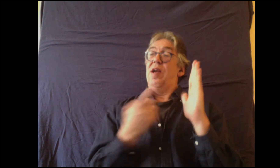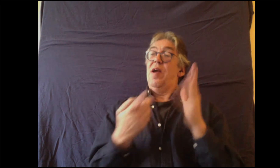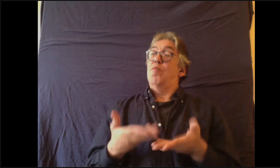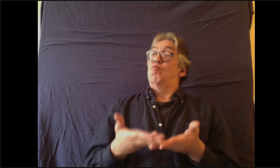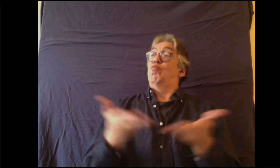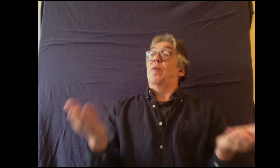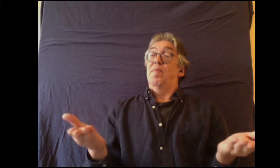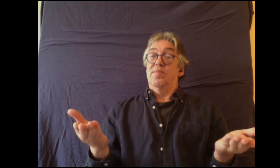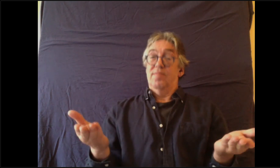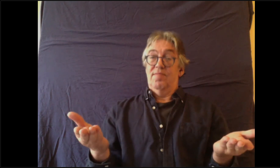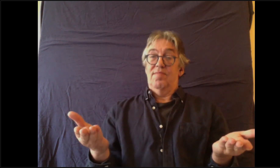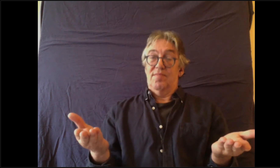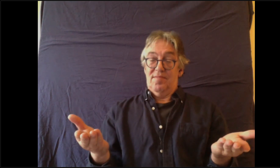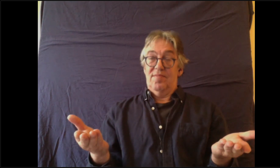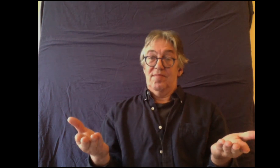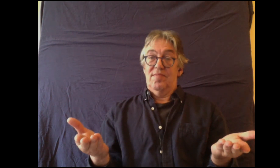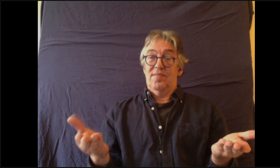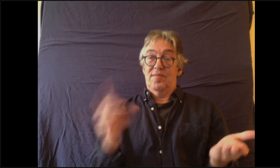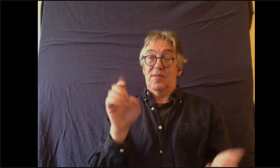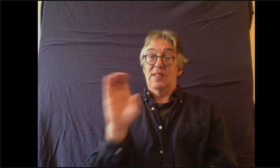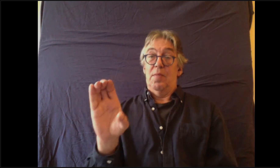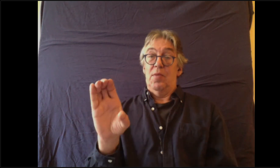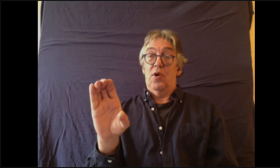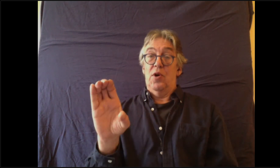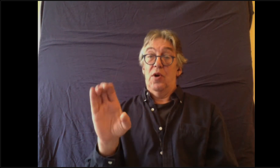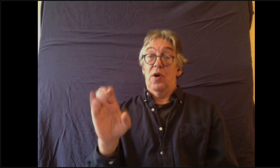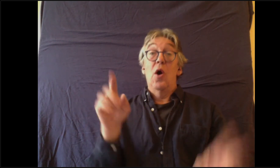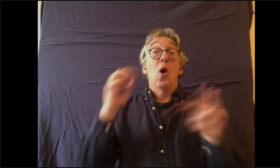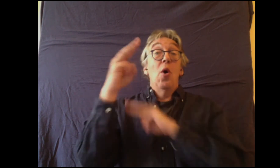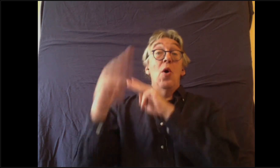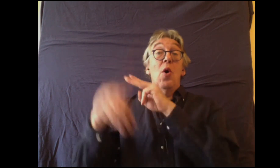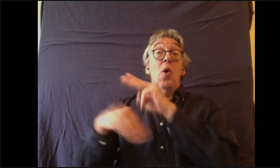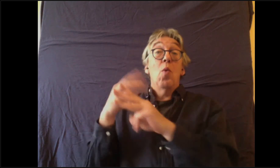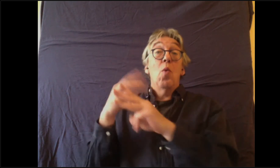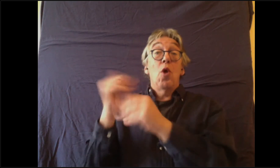because the World Bank has their own strategy on disability